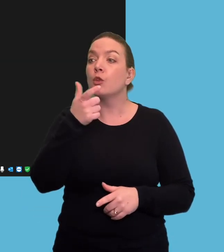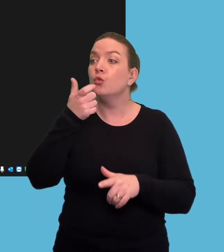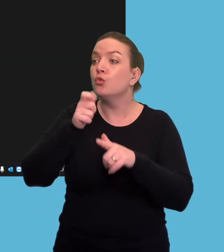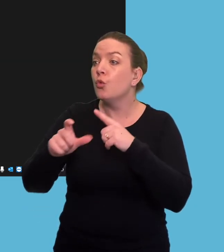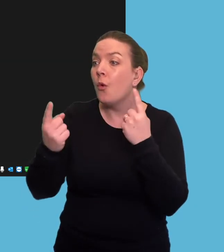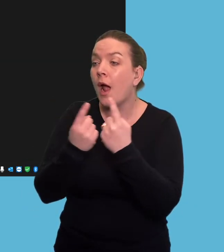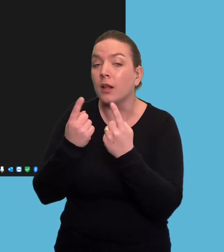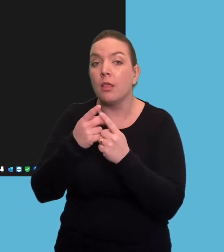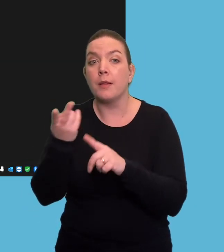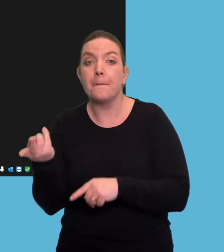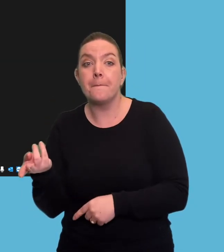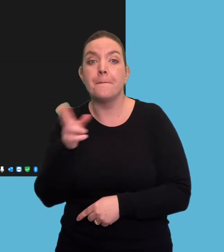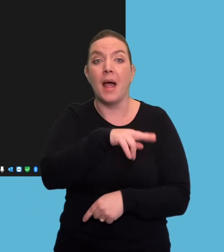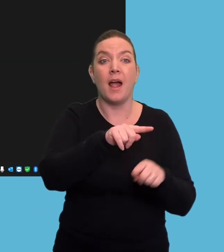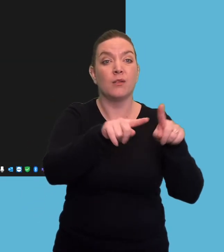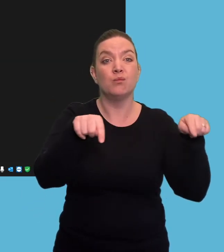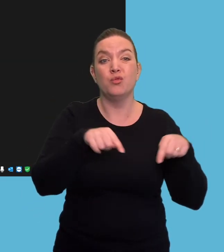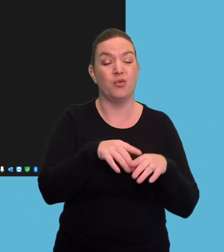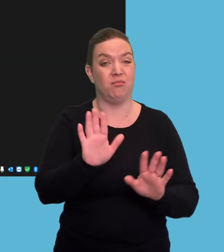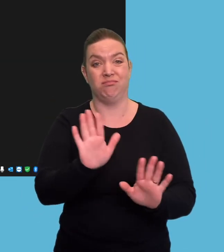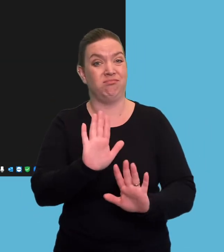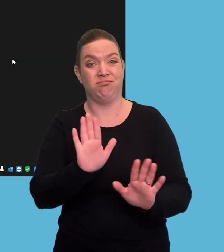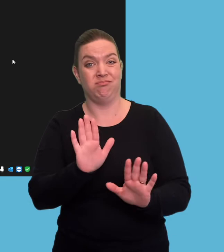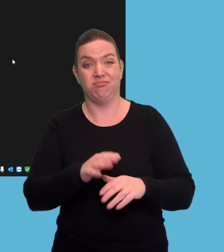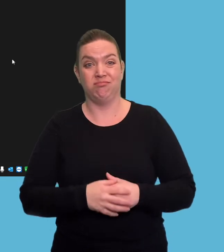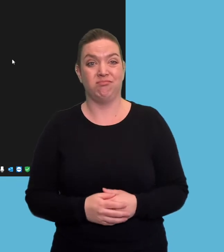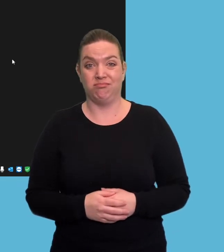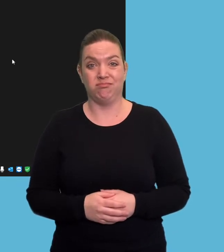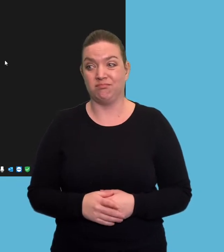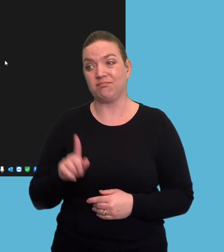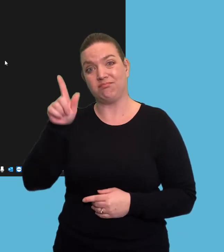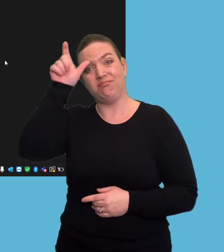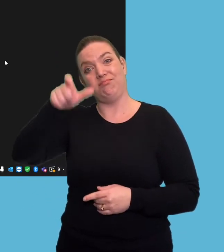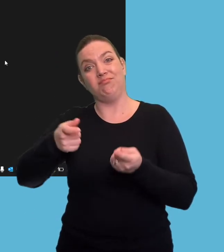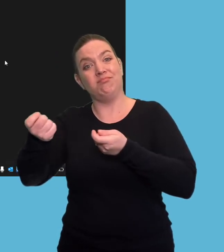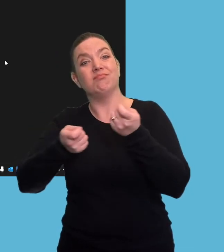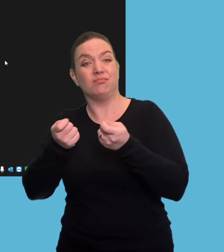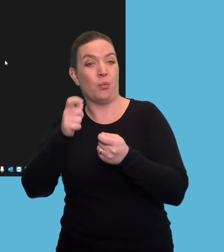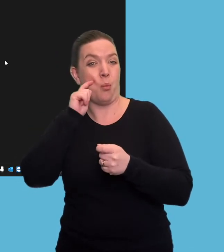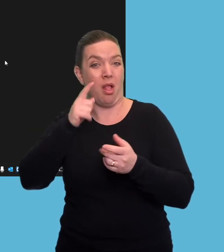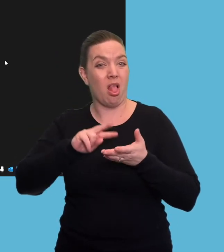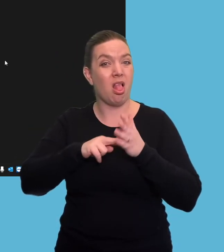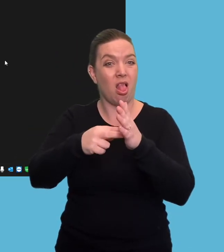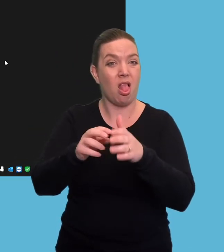You don't need to do anything to come back into the main room. The facilitator will do that for you.